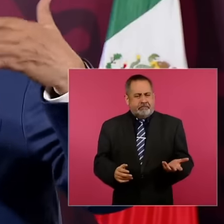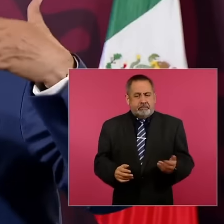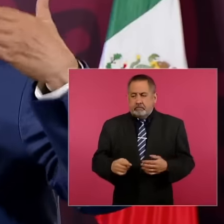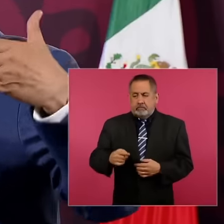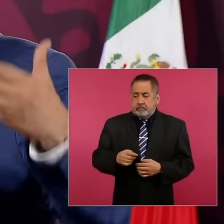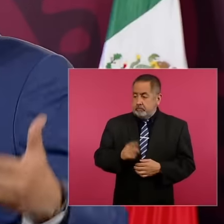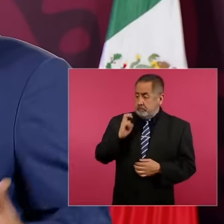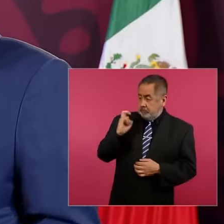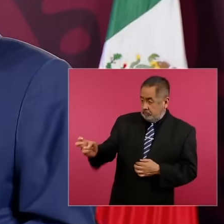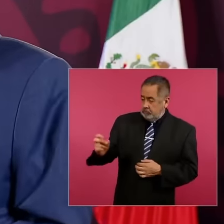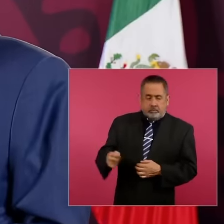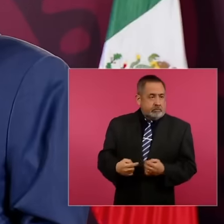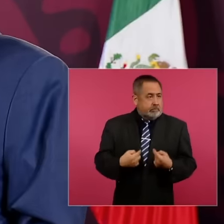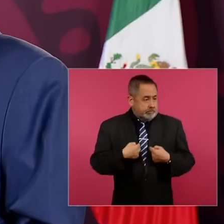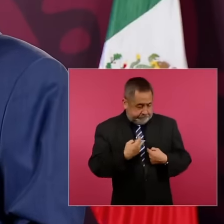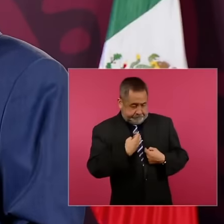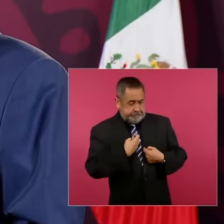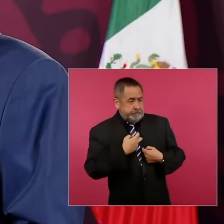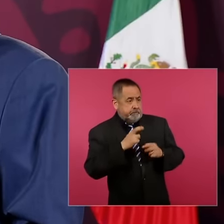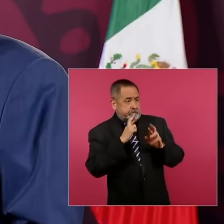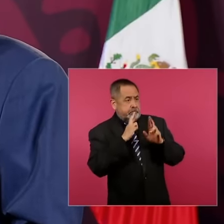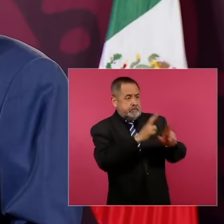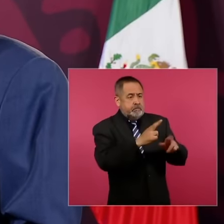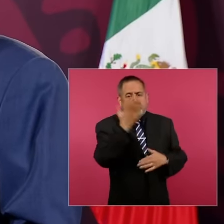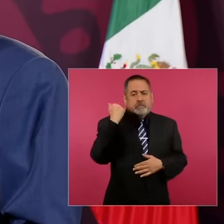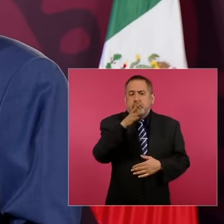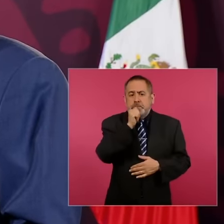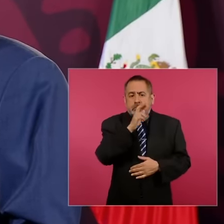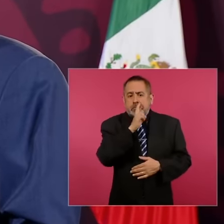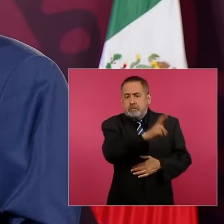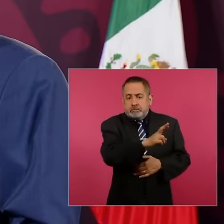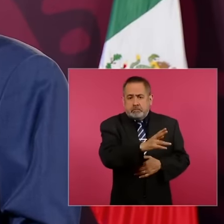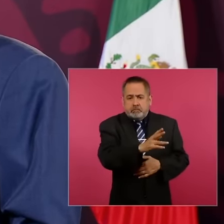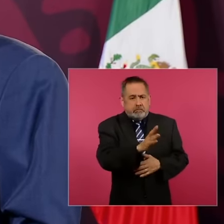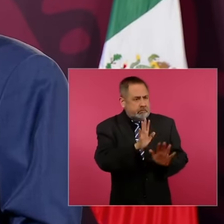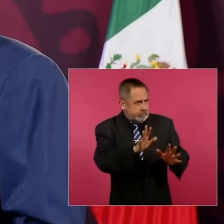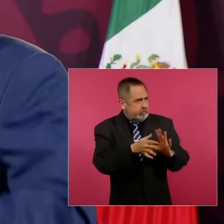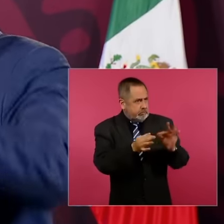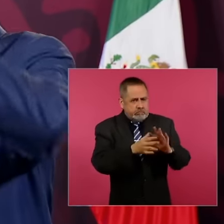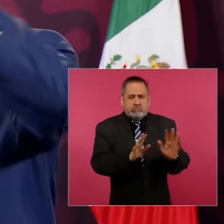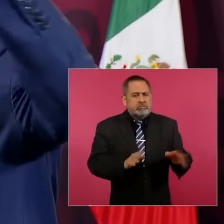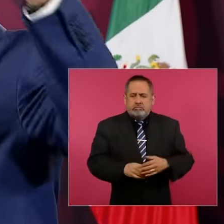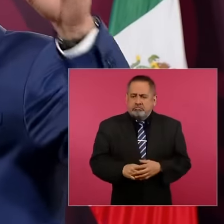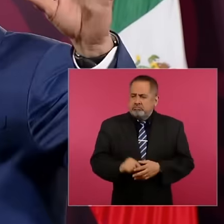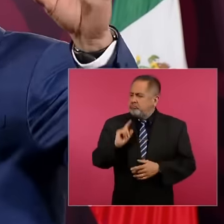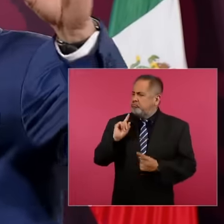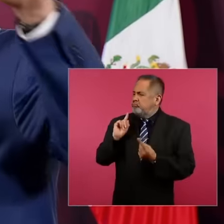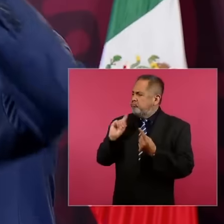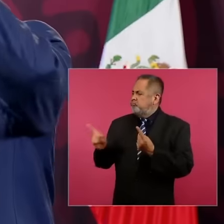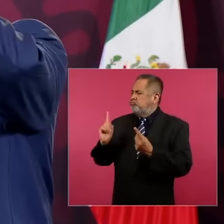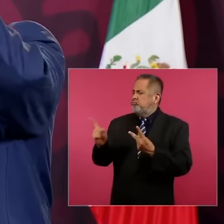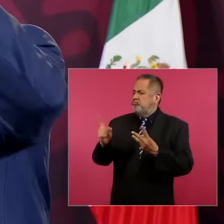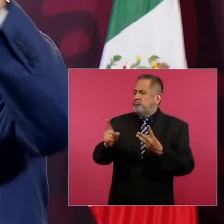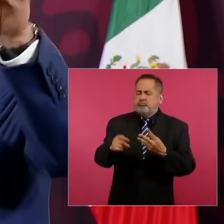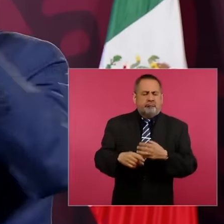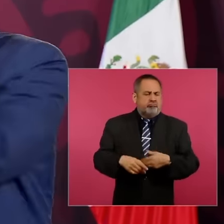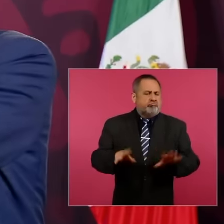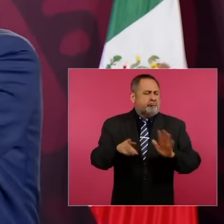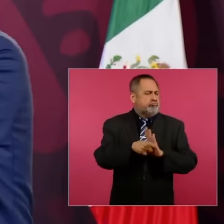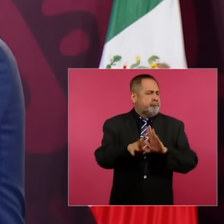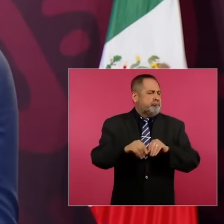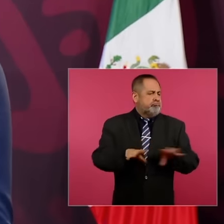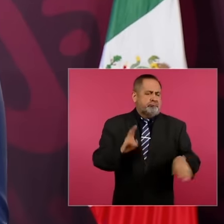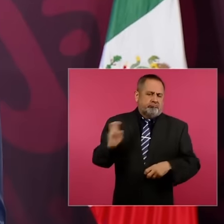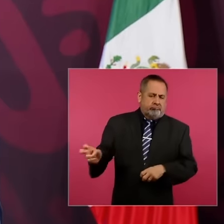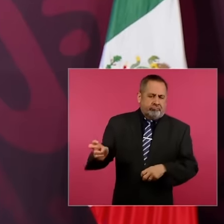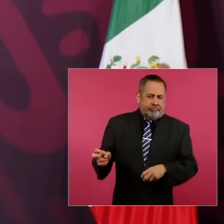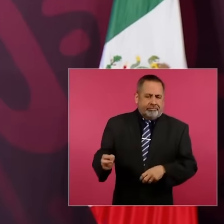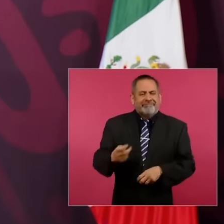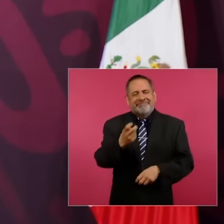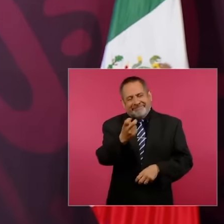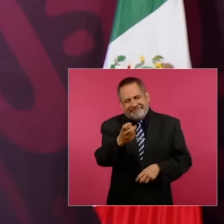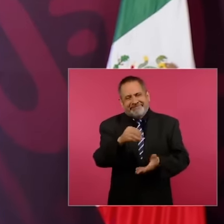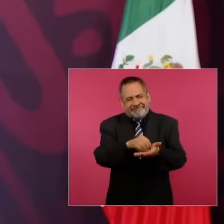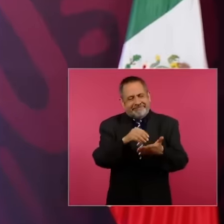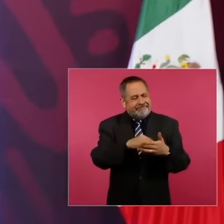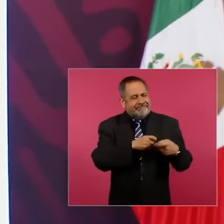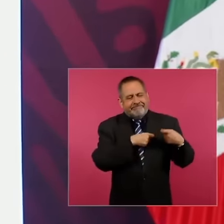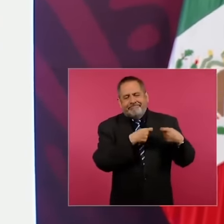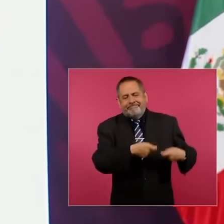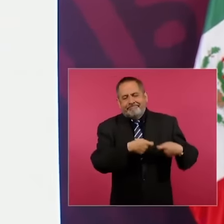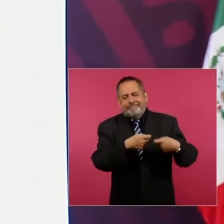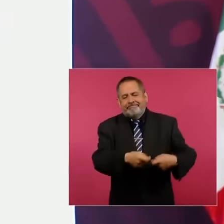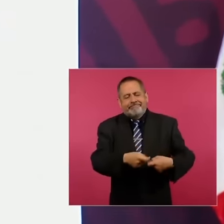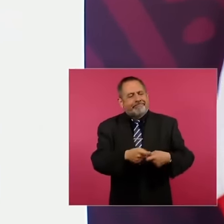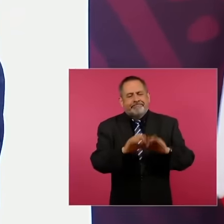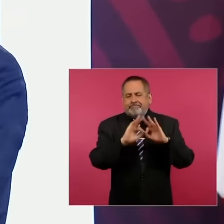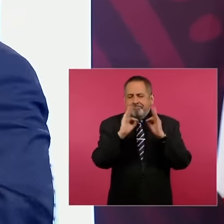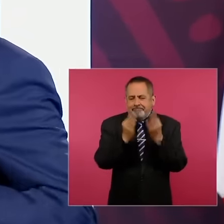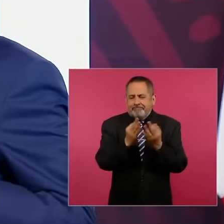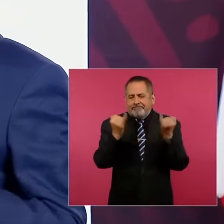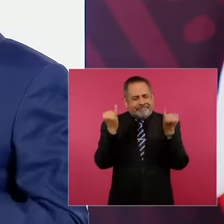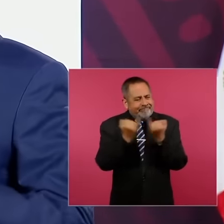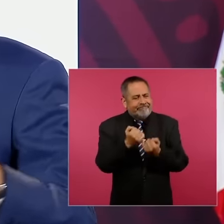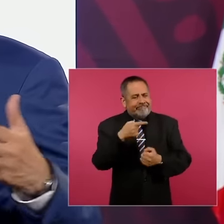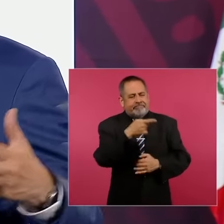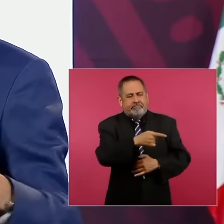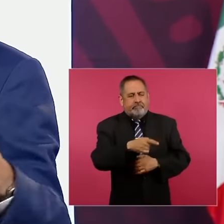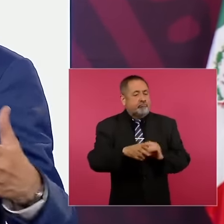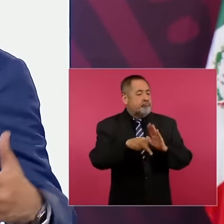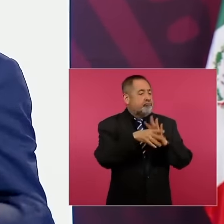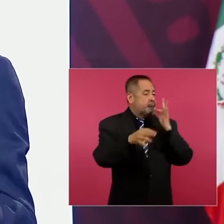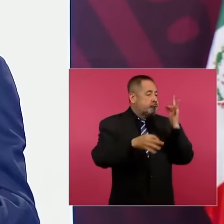reply, that's why they ruled and that's why the model remained that the media were